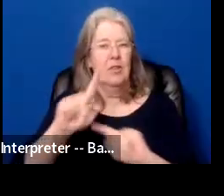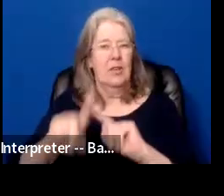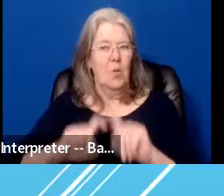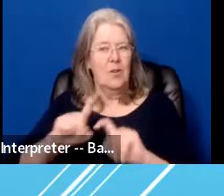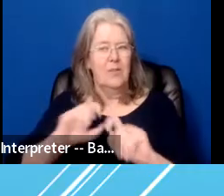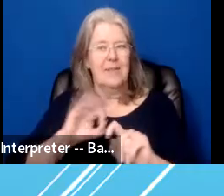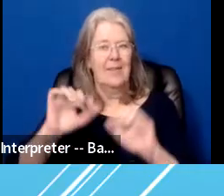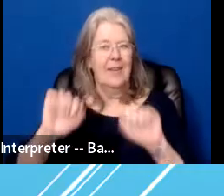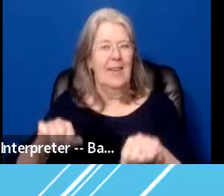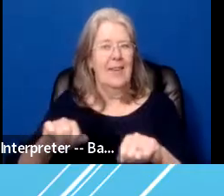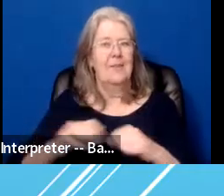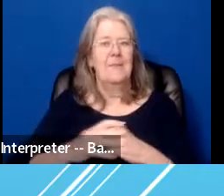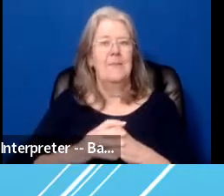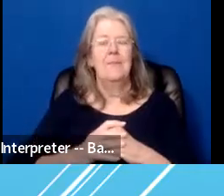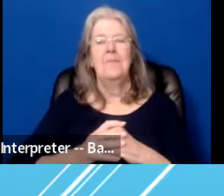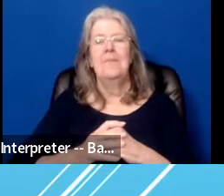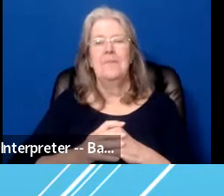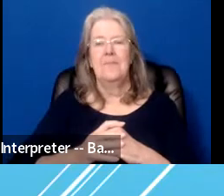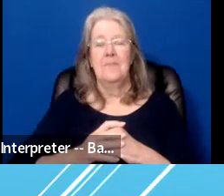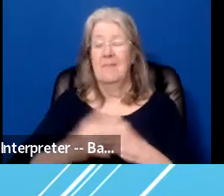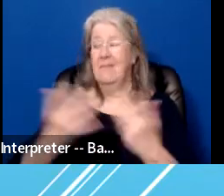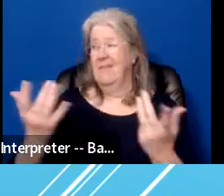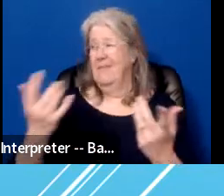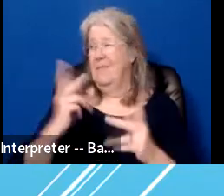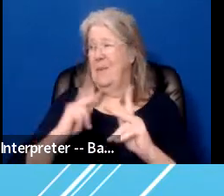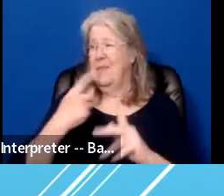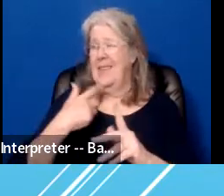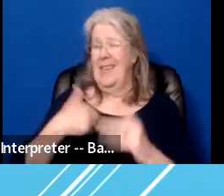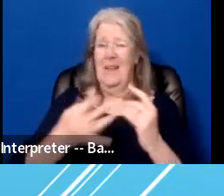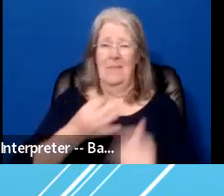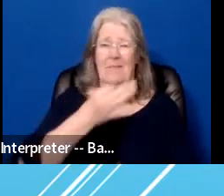You know I I'm billed as the expert, but I think you've already heard from the experts.